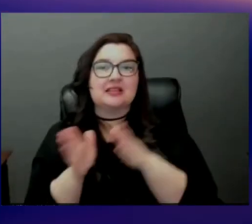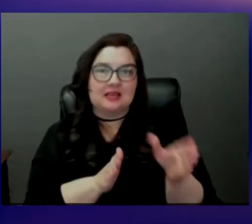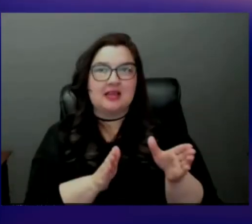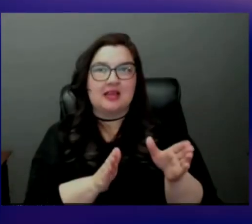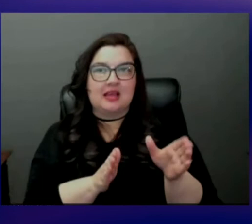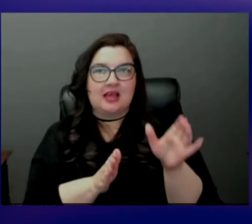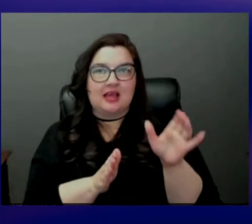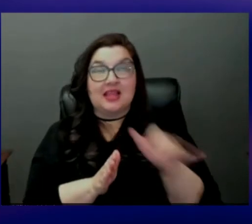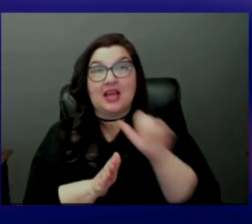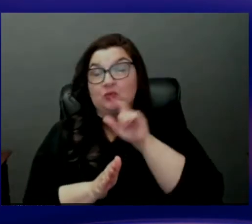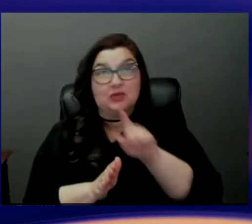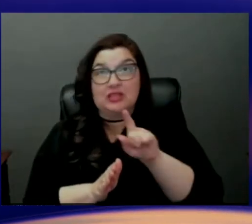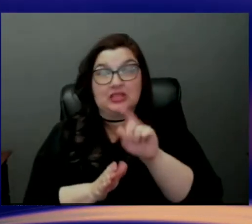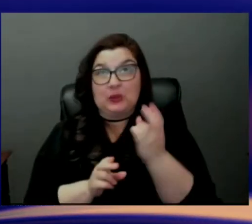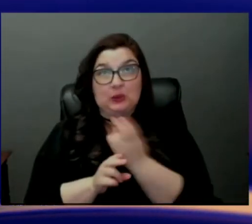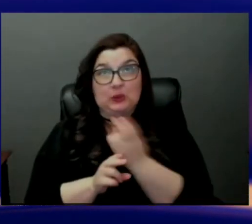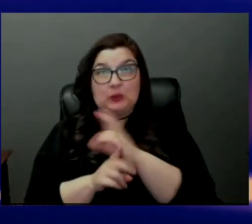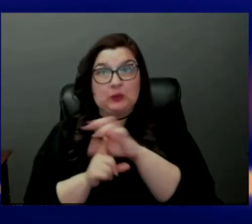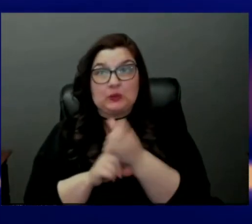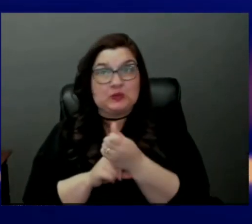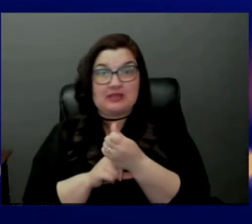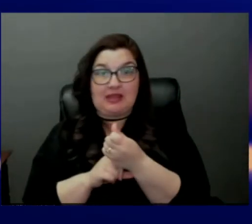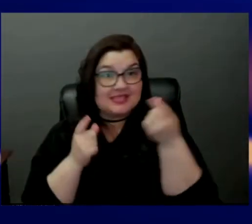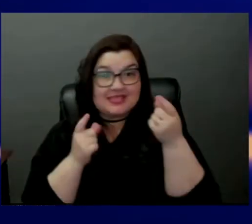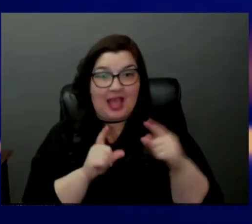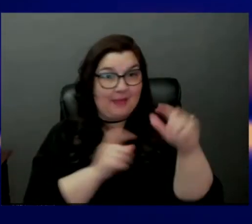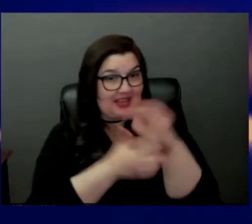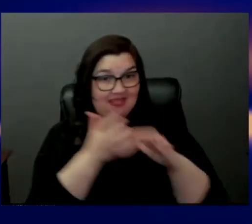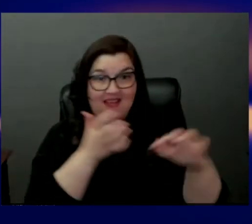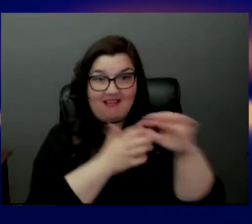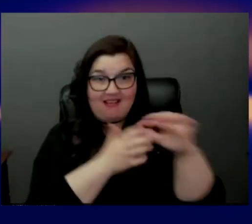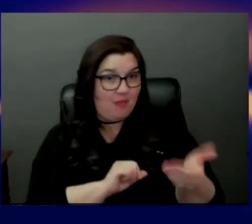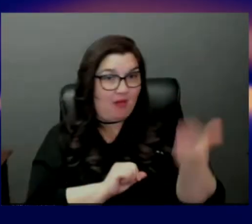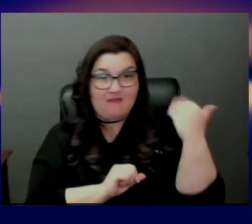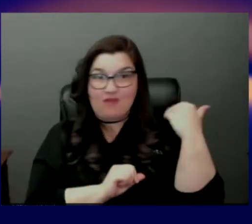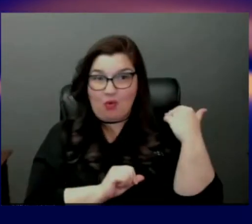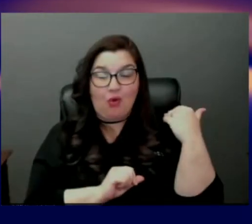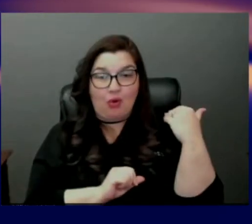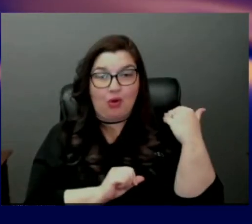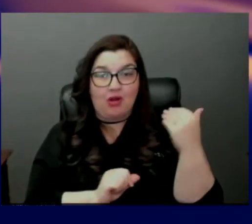that could be done in our cloud before. And we've also just in the last couple of weeks